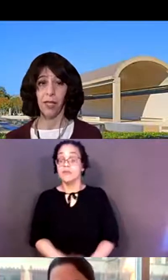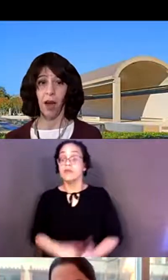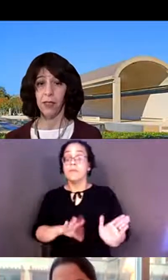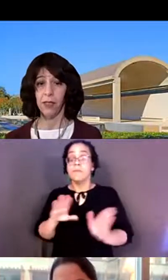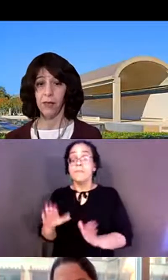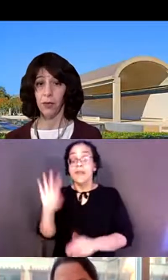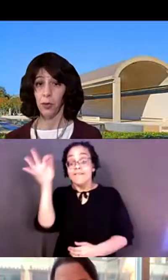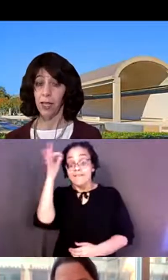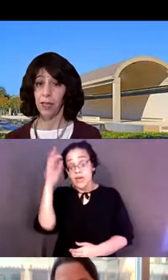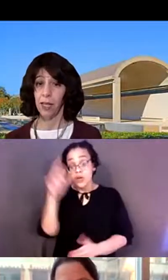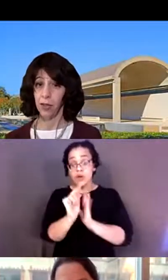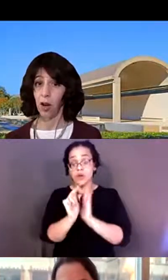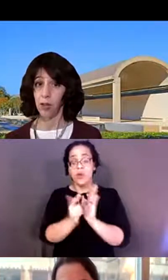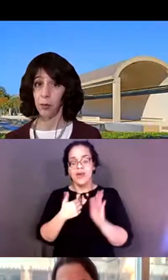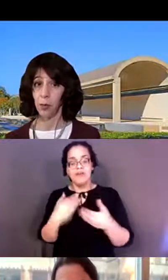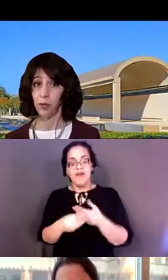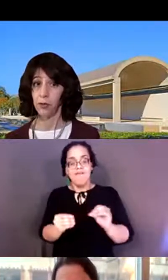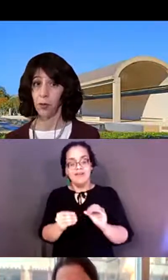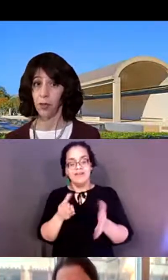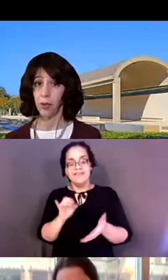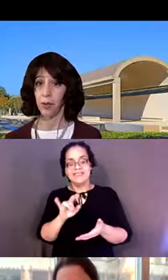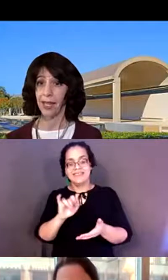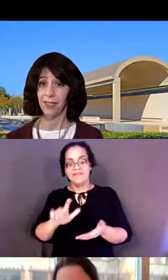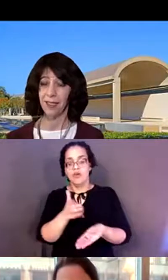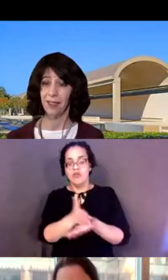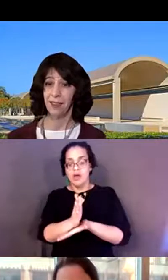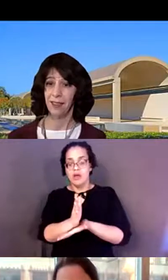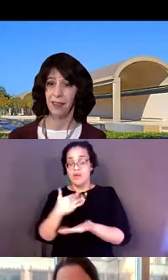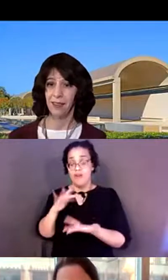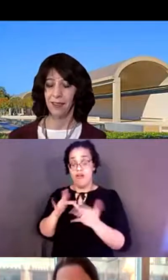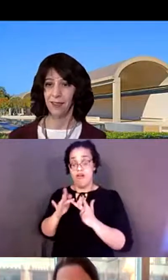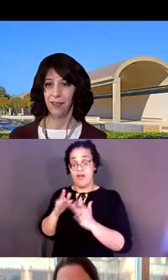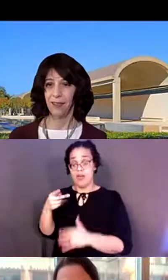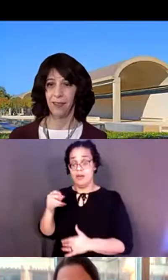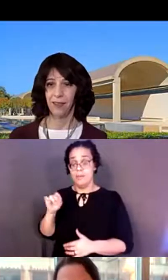Office of Civil Rights and they have an online portal for complaints.